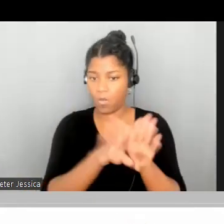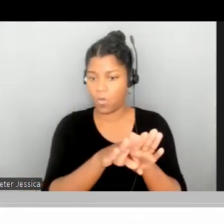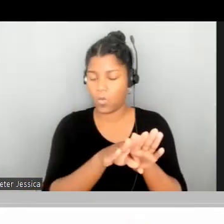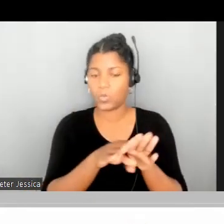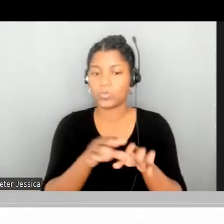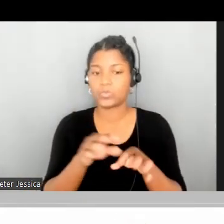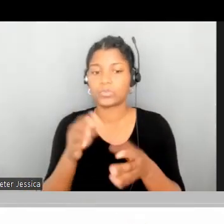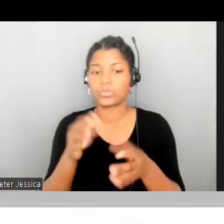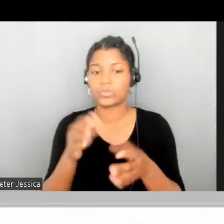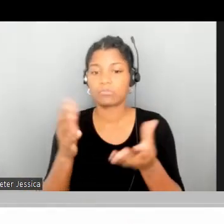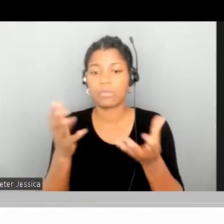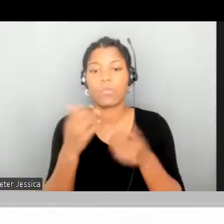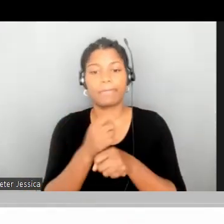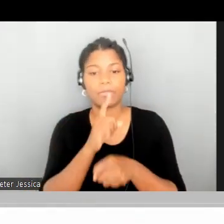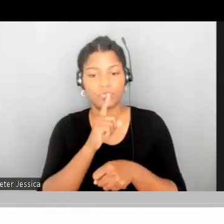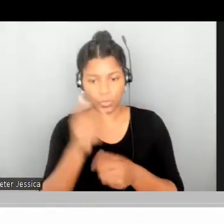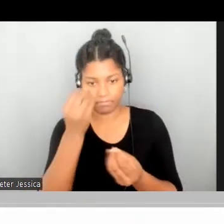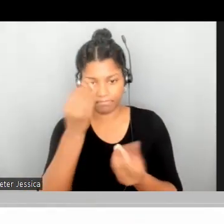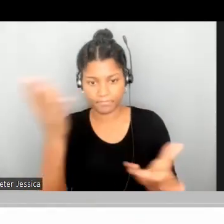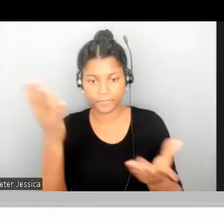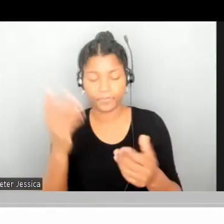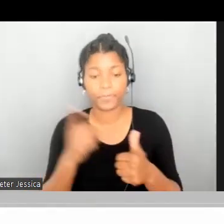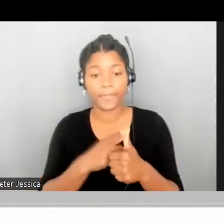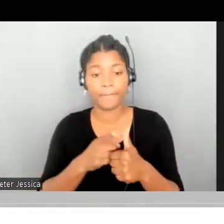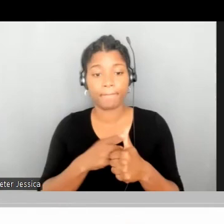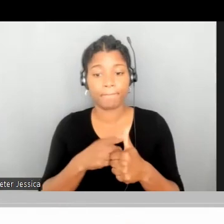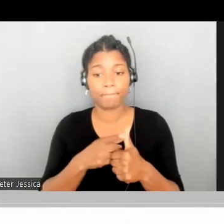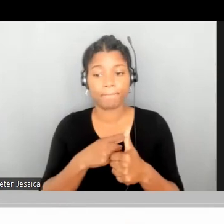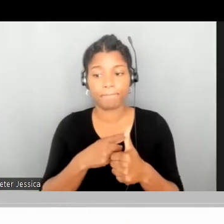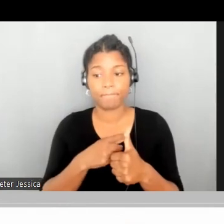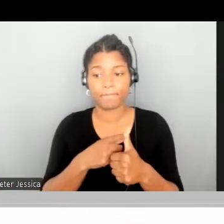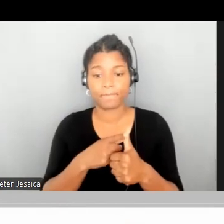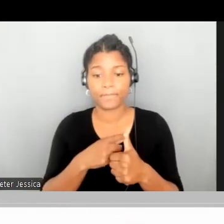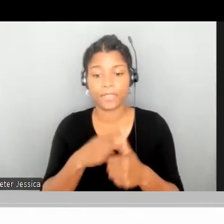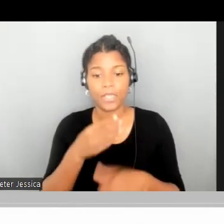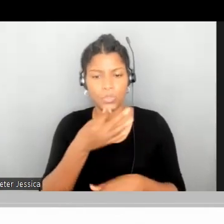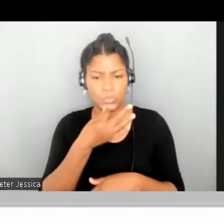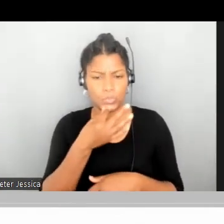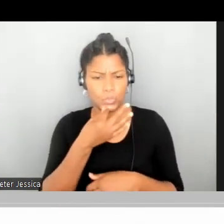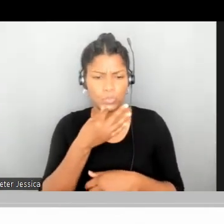sure you hear. One is I want to remind everyone that in the coming days we will post the recordings of